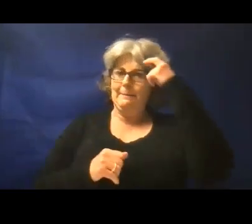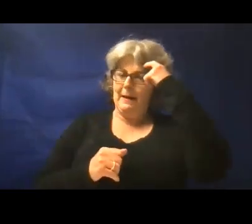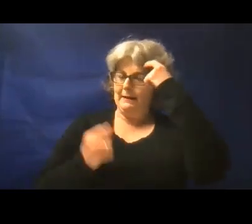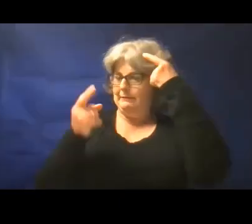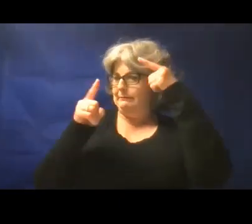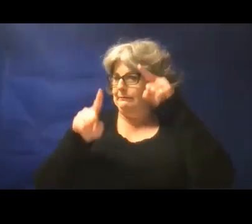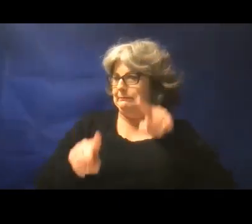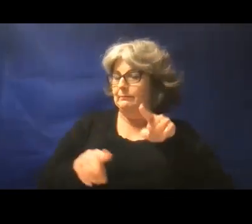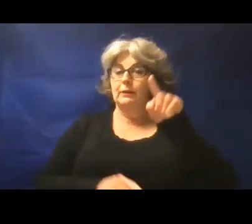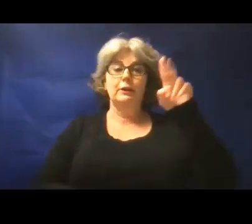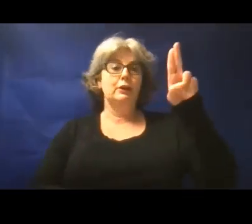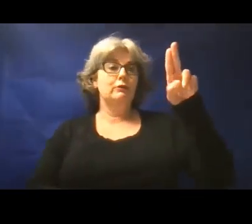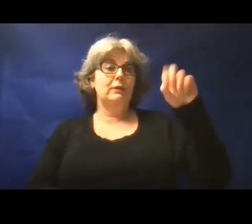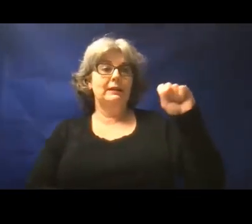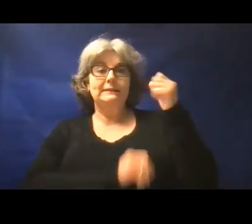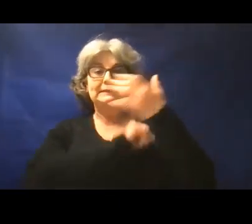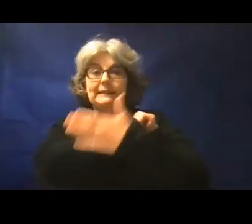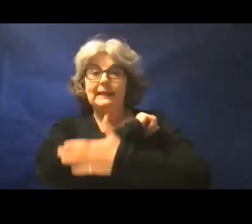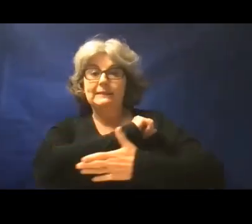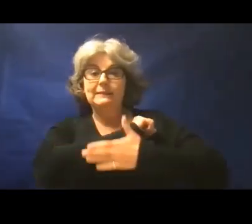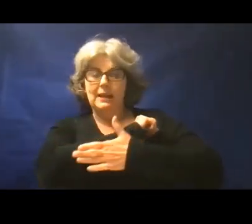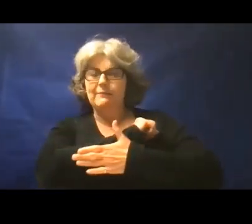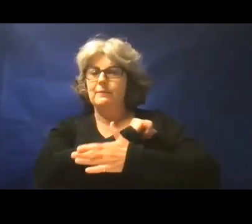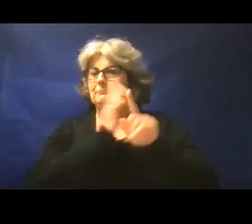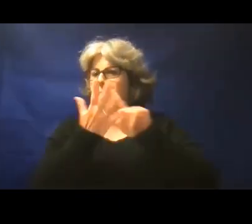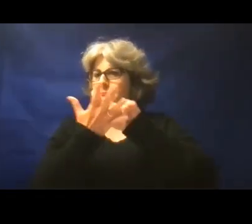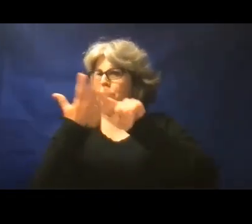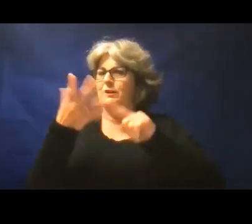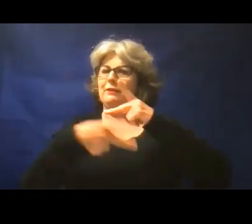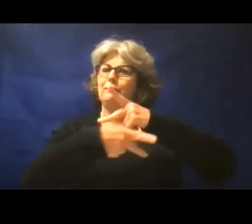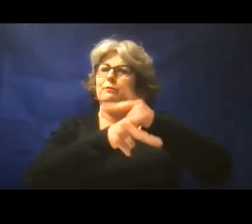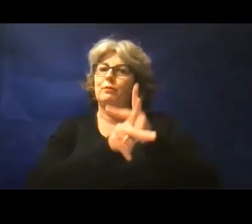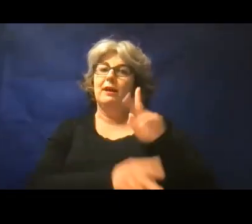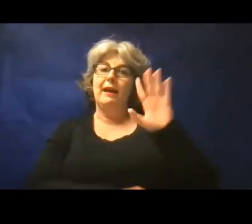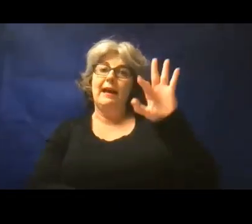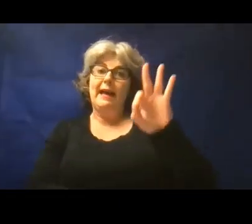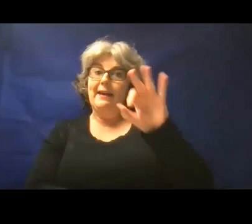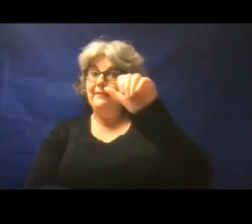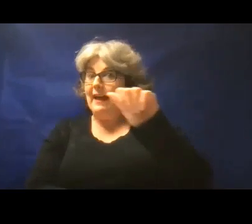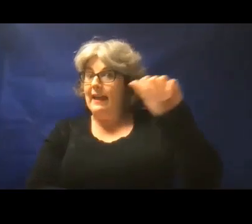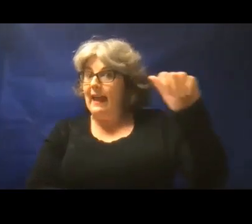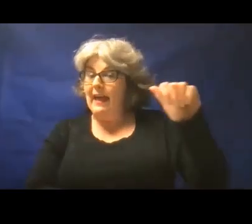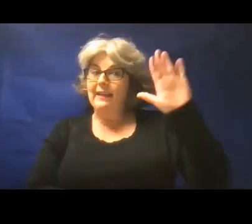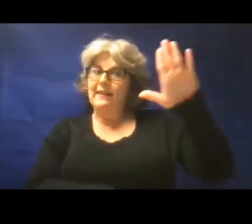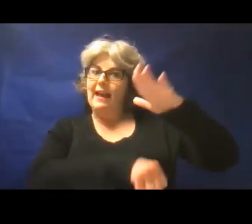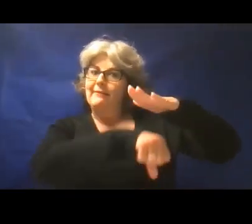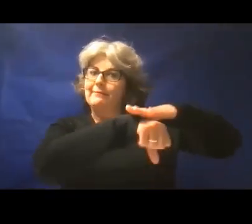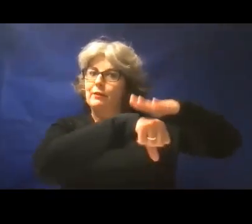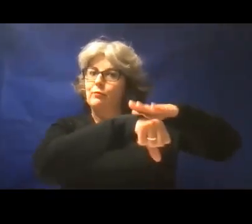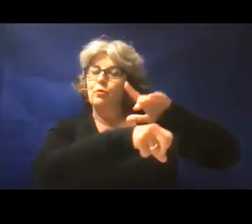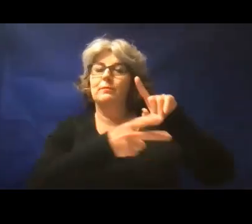government has a number of other products the FAA publishes advisories osak was already mentioned